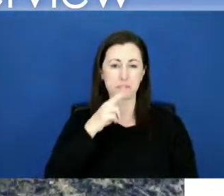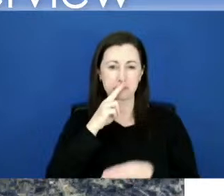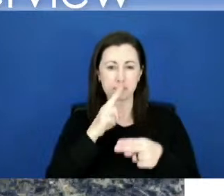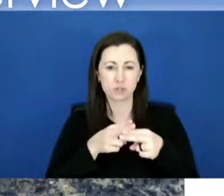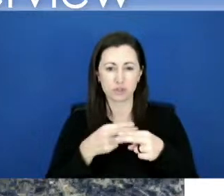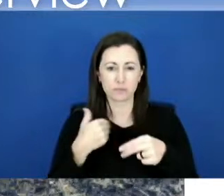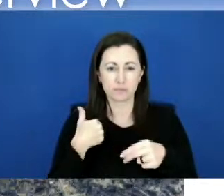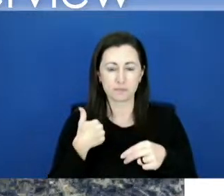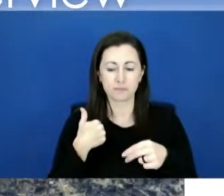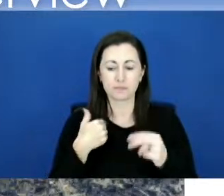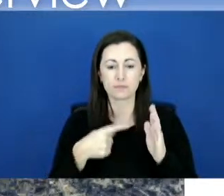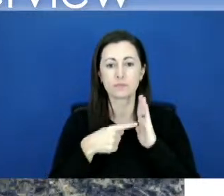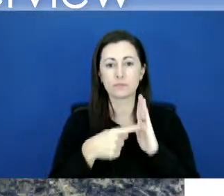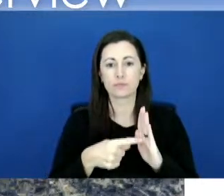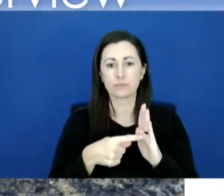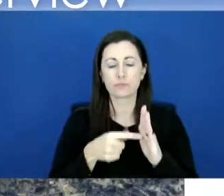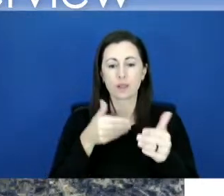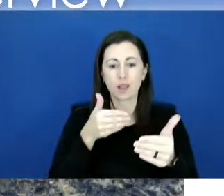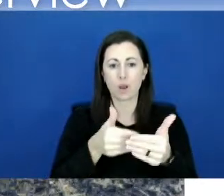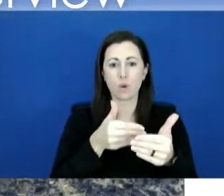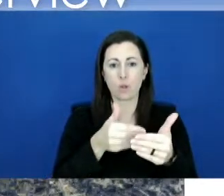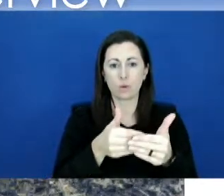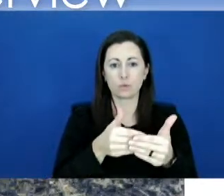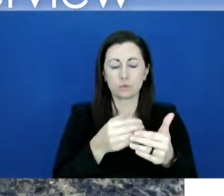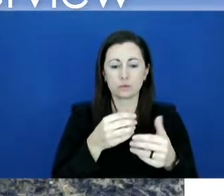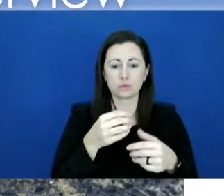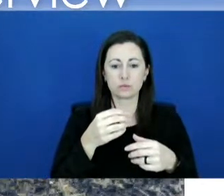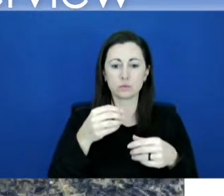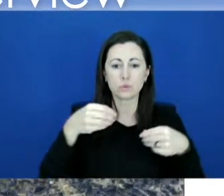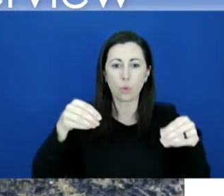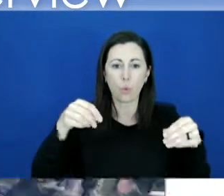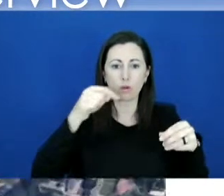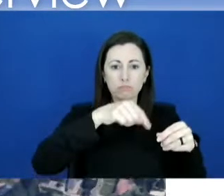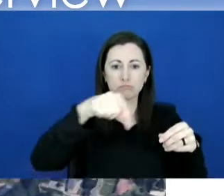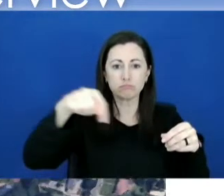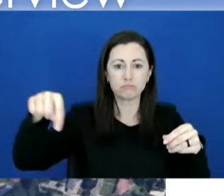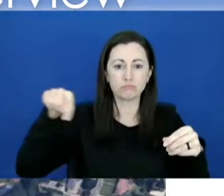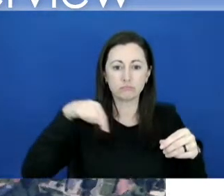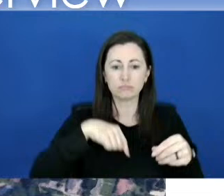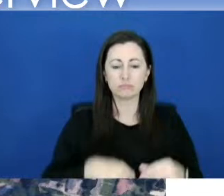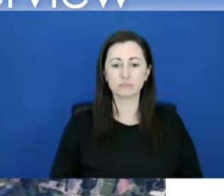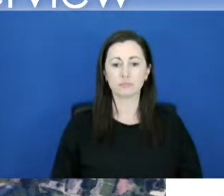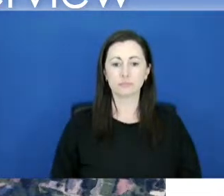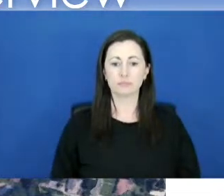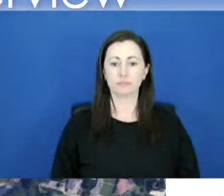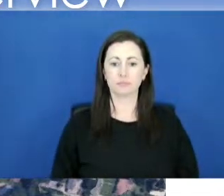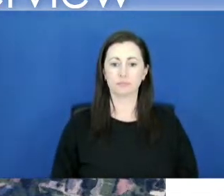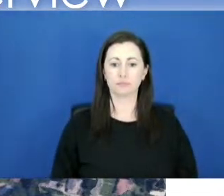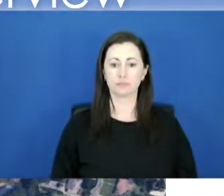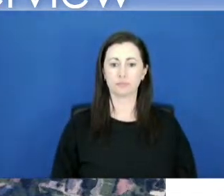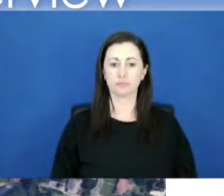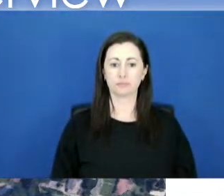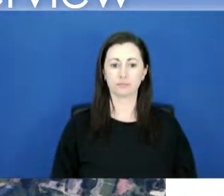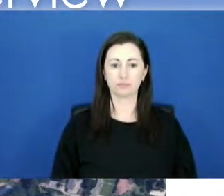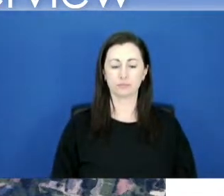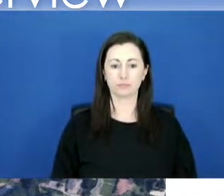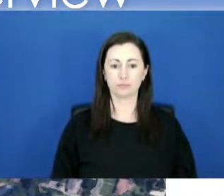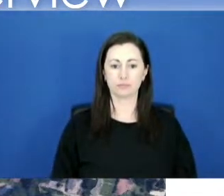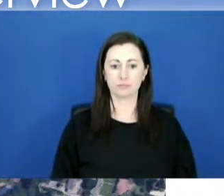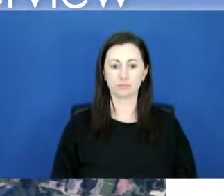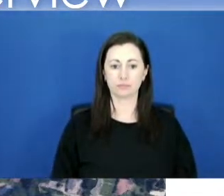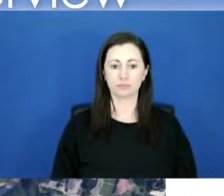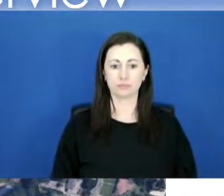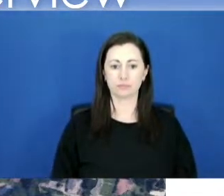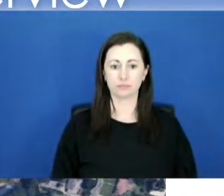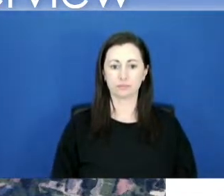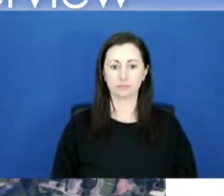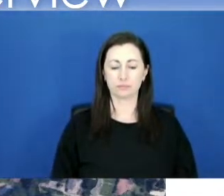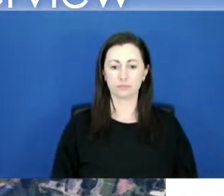THIS IS THE MAP THAT I WAS